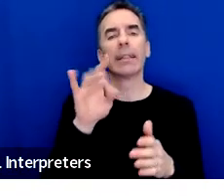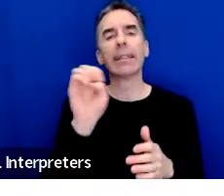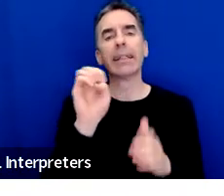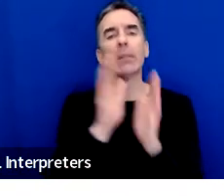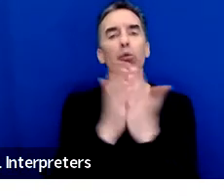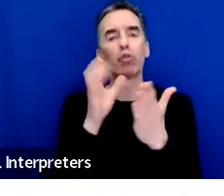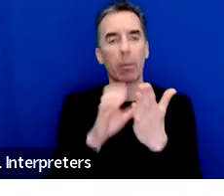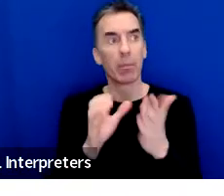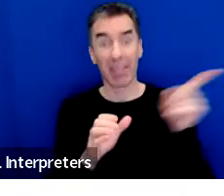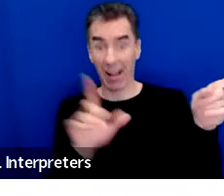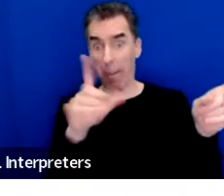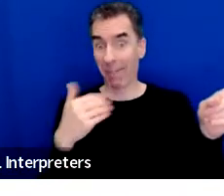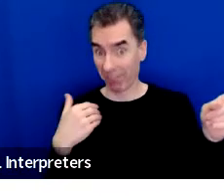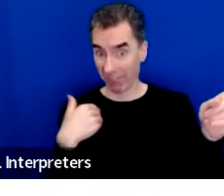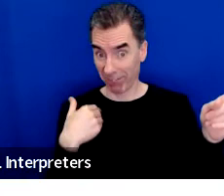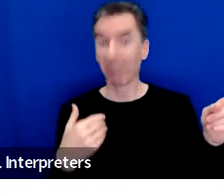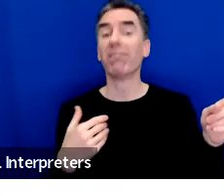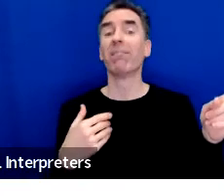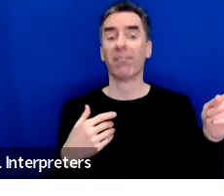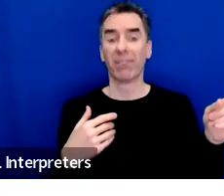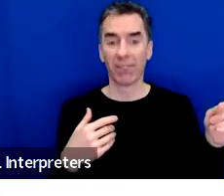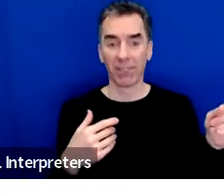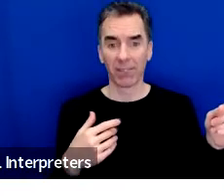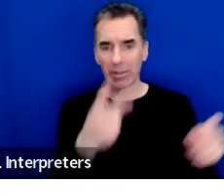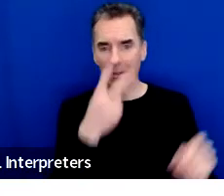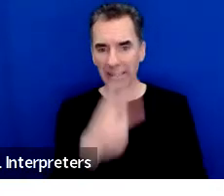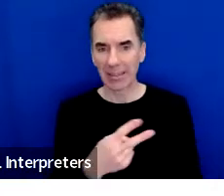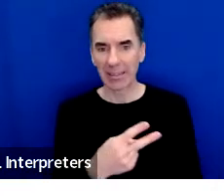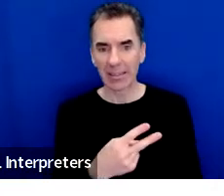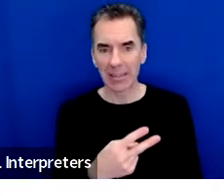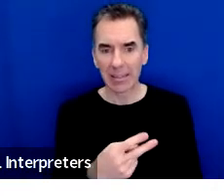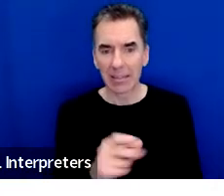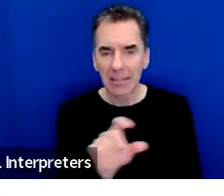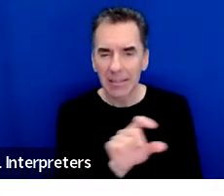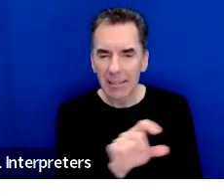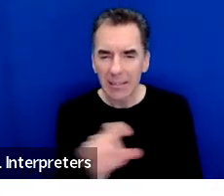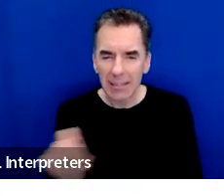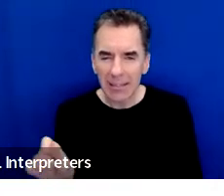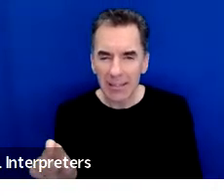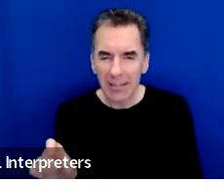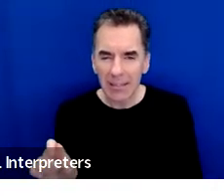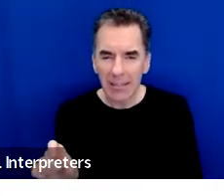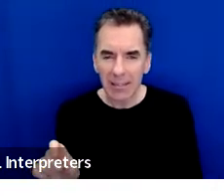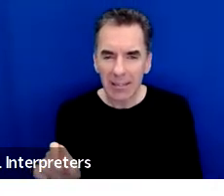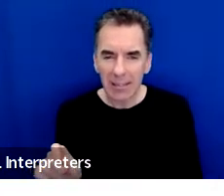And you can see the attribution here. And so this was called as a